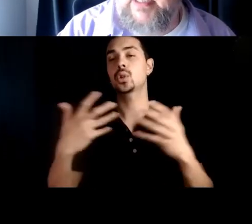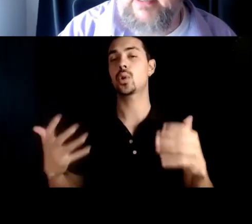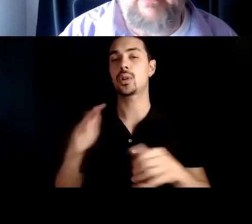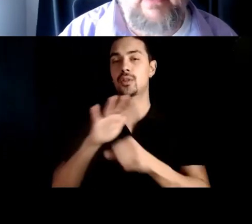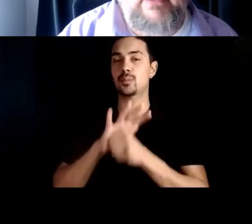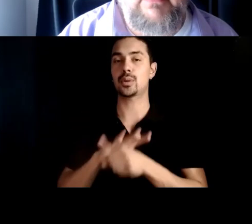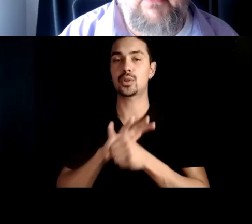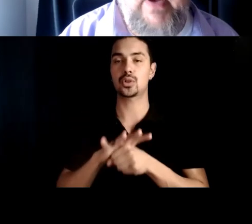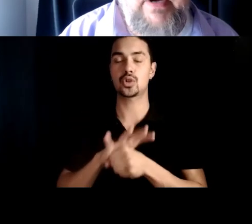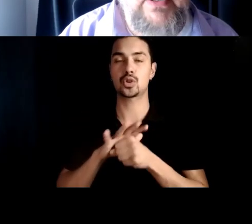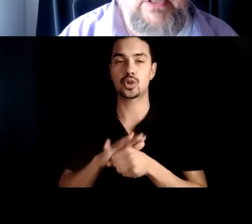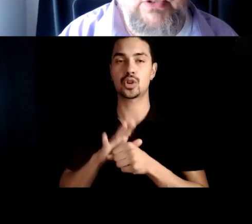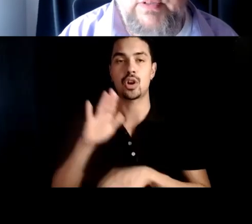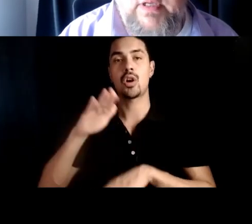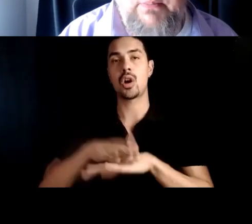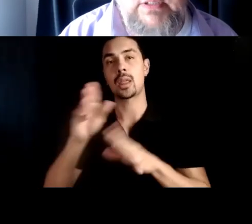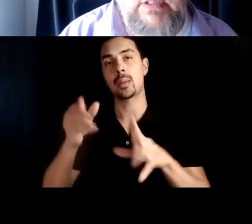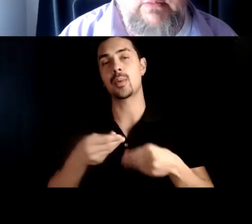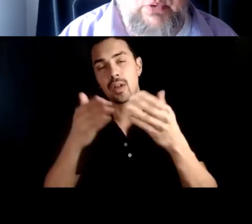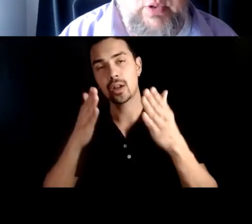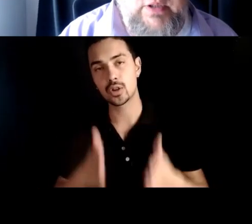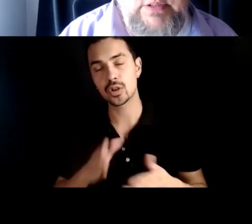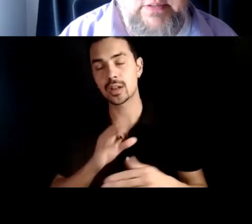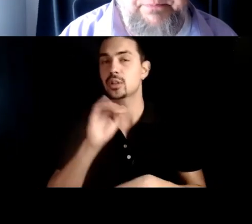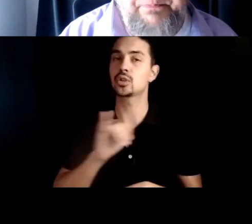on the providers, the insurance companies, the employers.